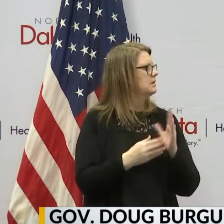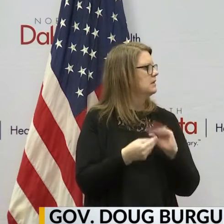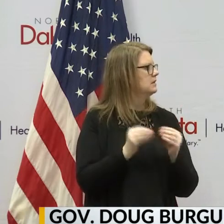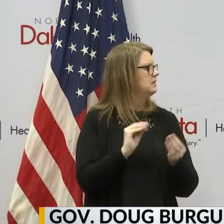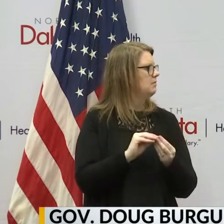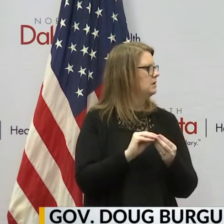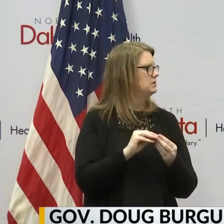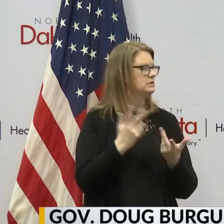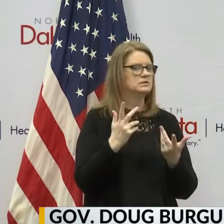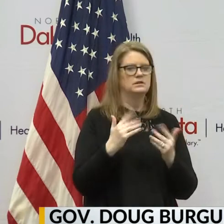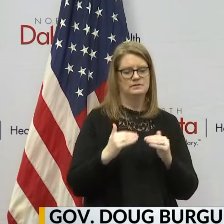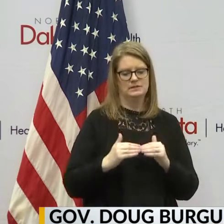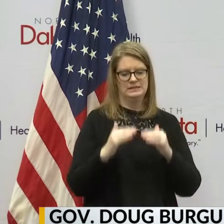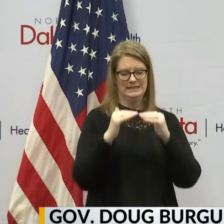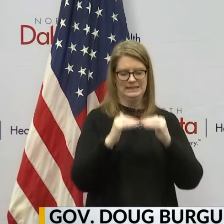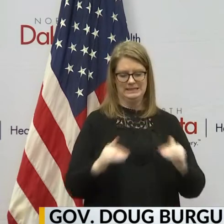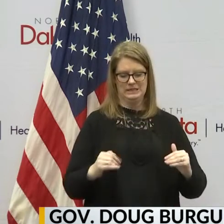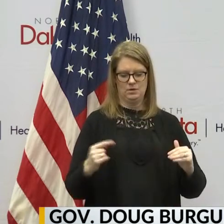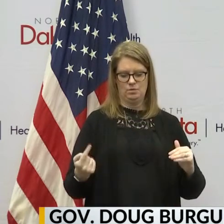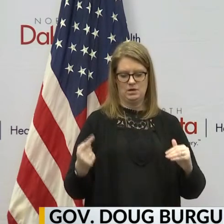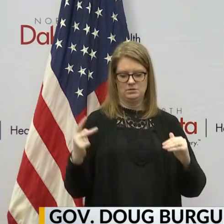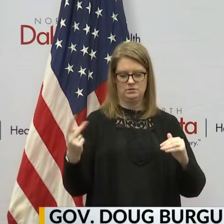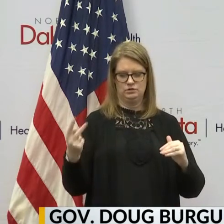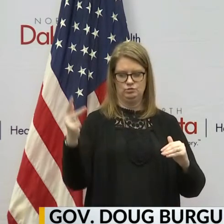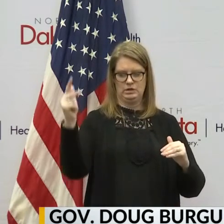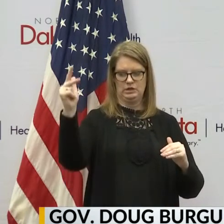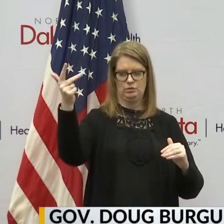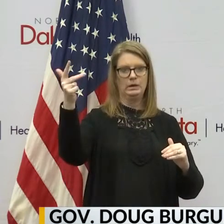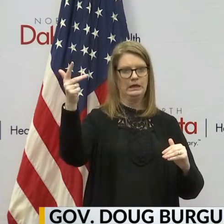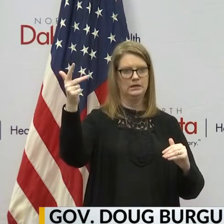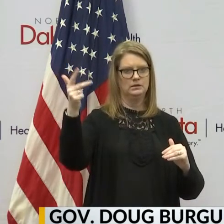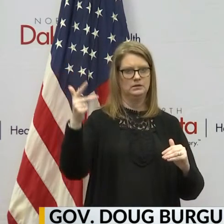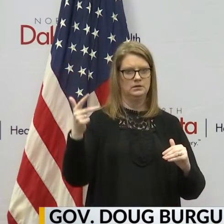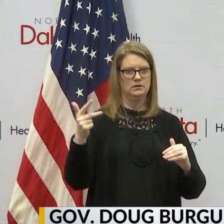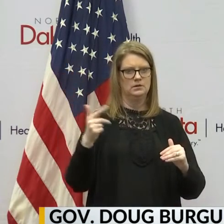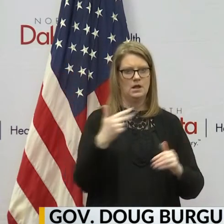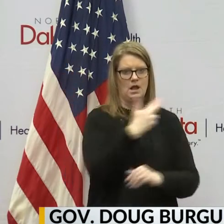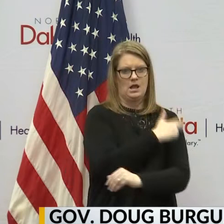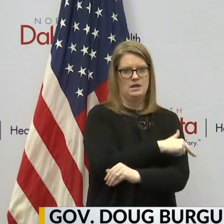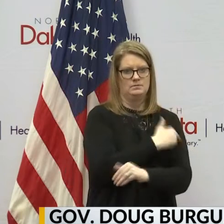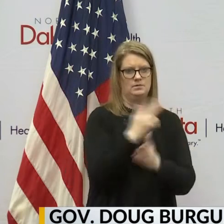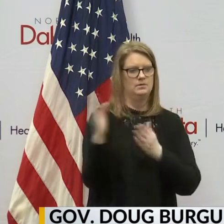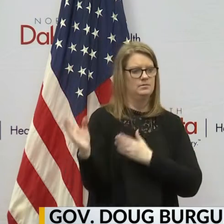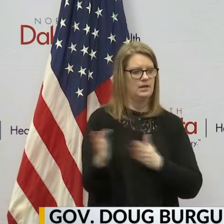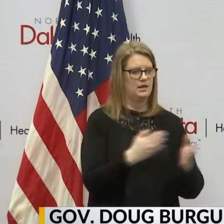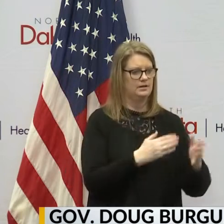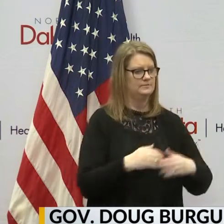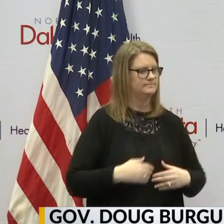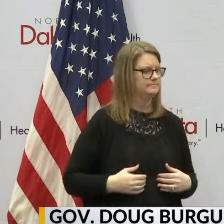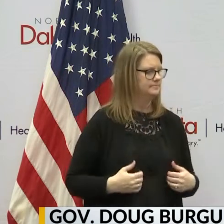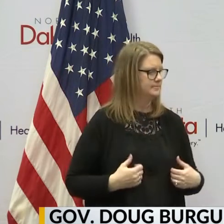DAKOTA AS PART OF A COMMAND, EATING WORKING ON THIS. HE WILL COME UP AND WALK